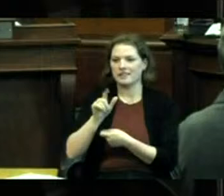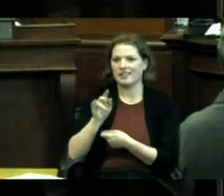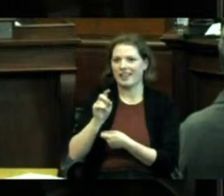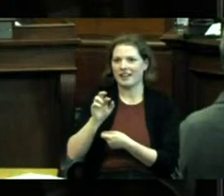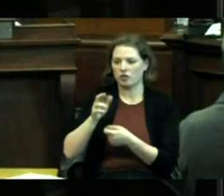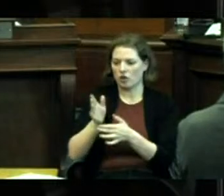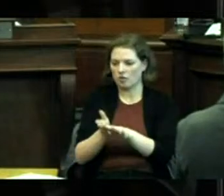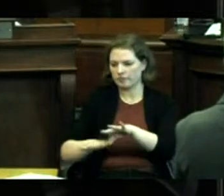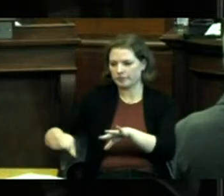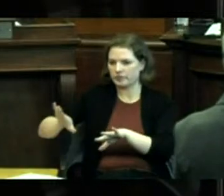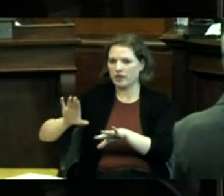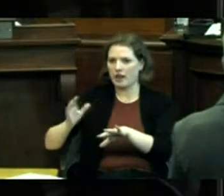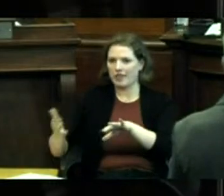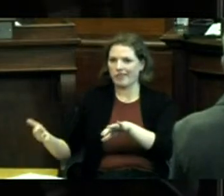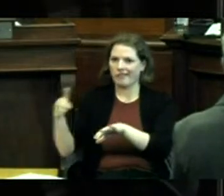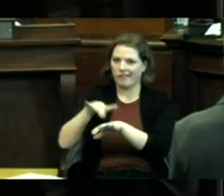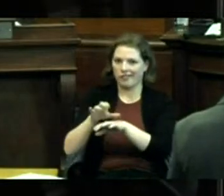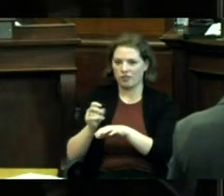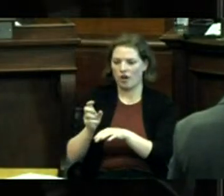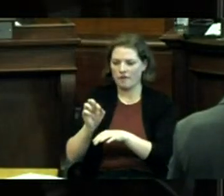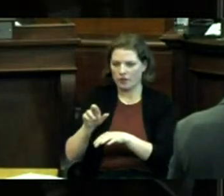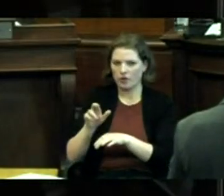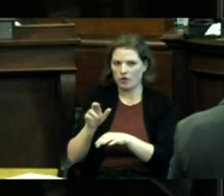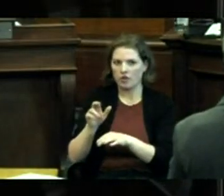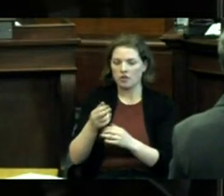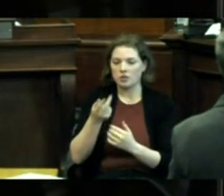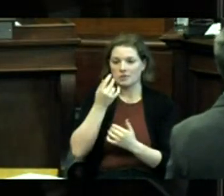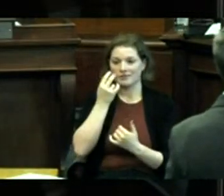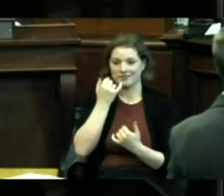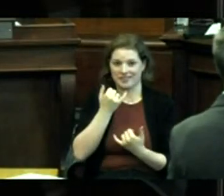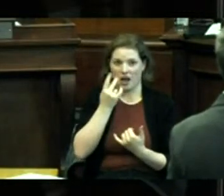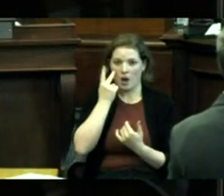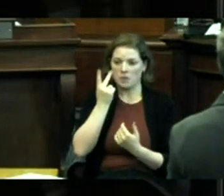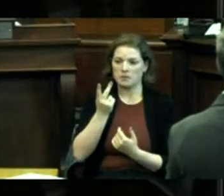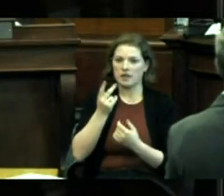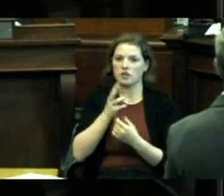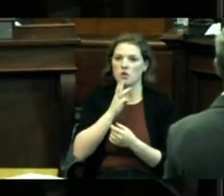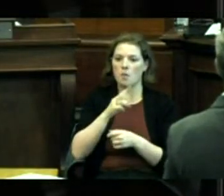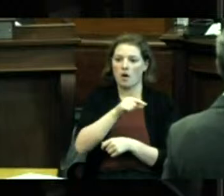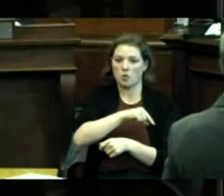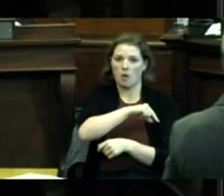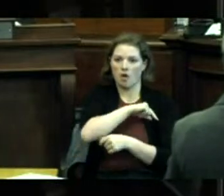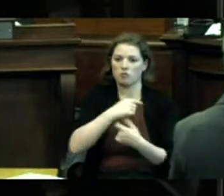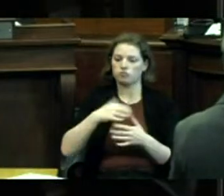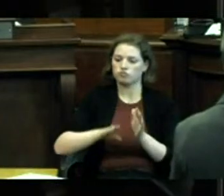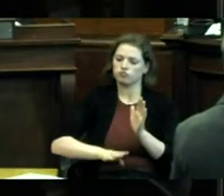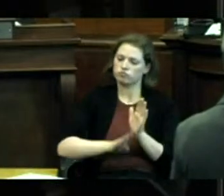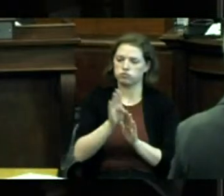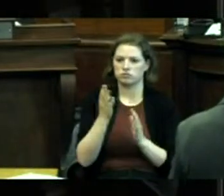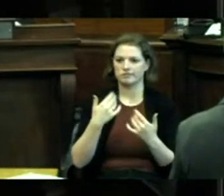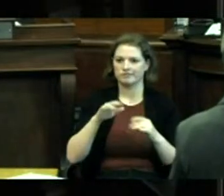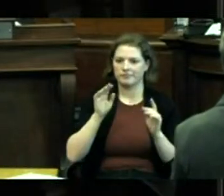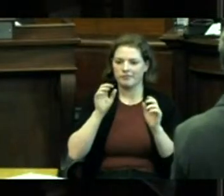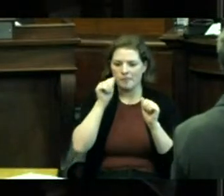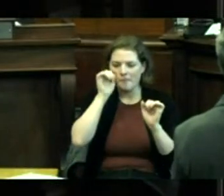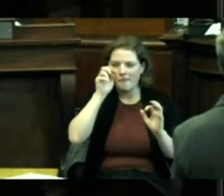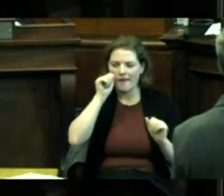Rush online with a brand new liner and cover, and the benefits of that we are still